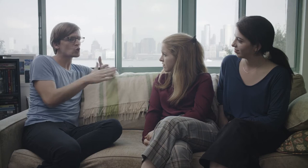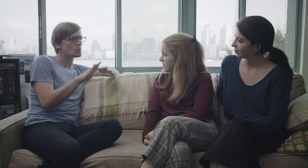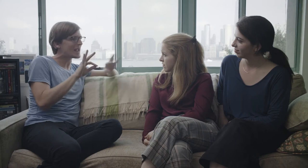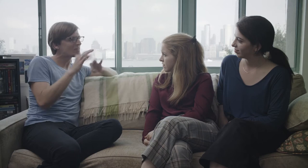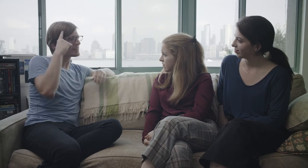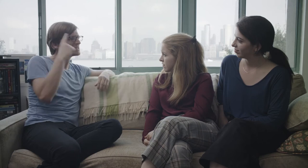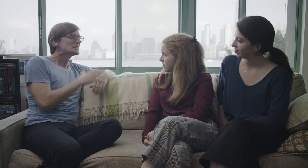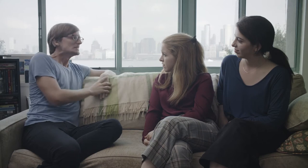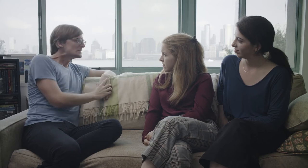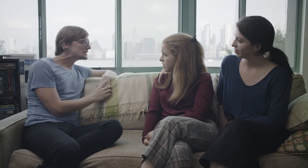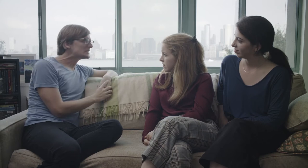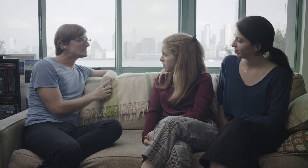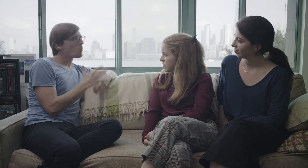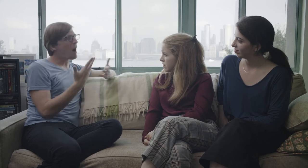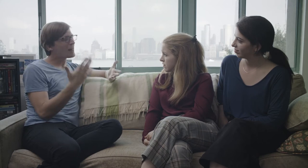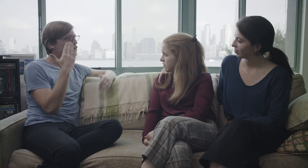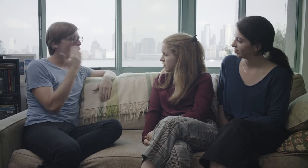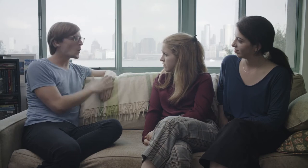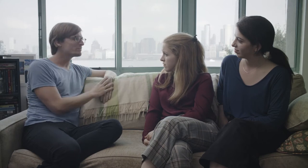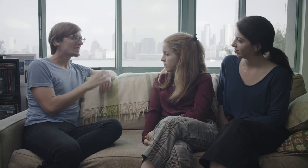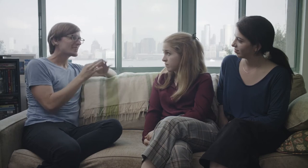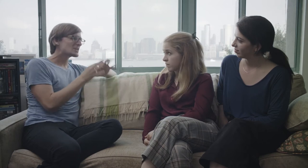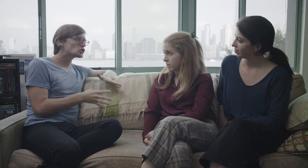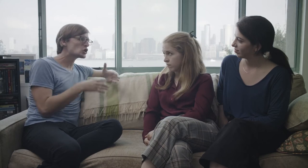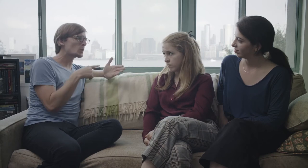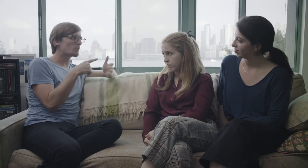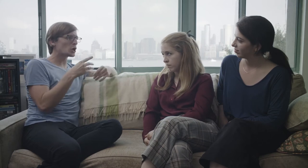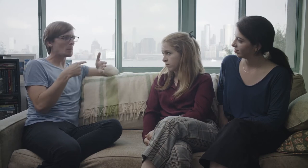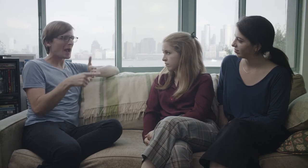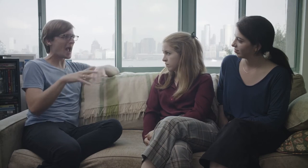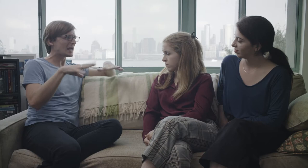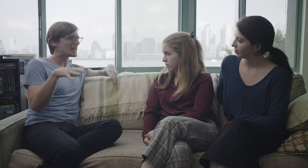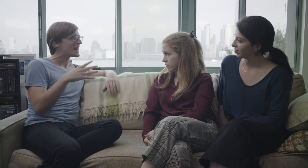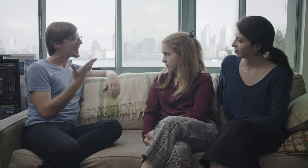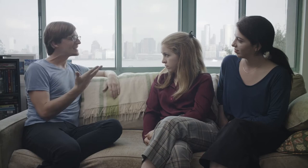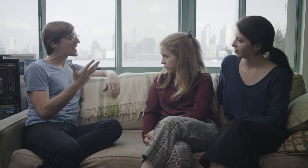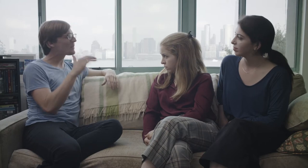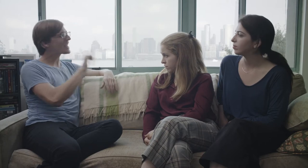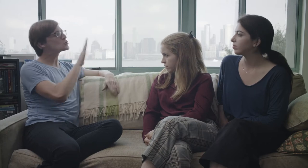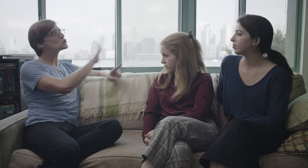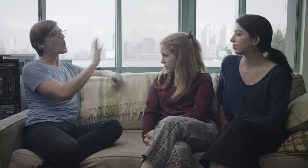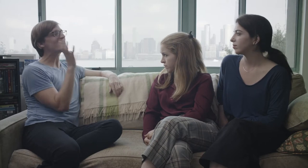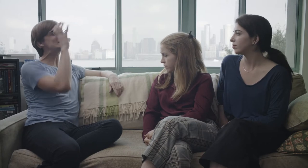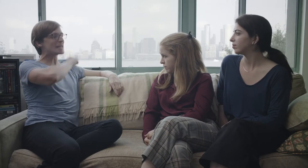I think, of course, people behind the table might think, you know, oh, we're gonna have to pay for interpreters for rehearsals, it's gonna get tricky.